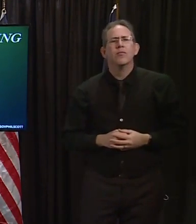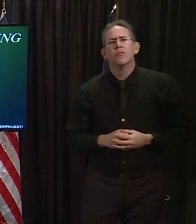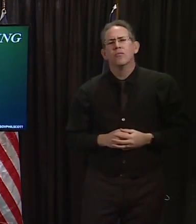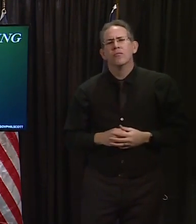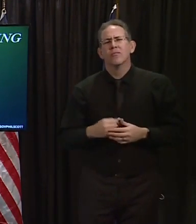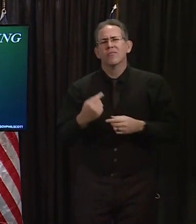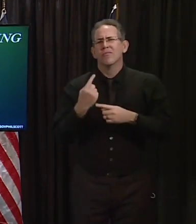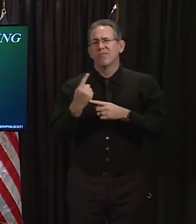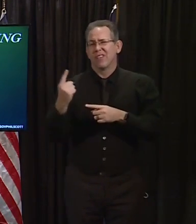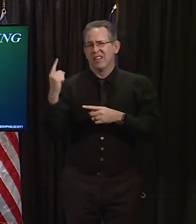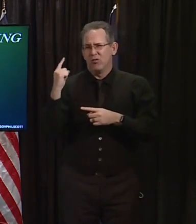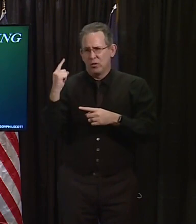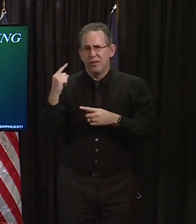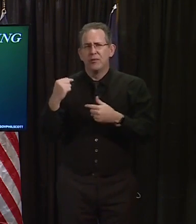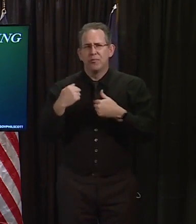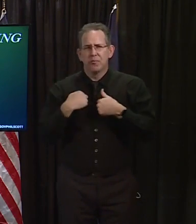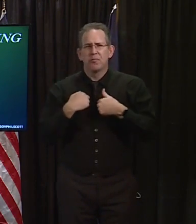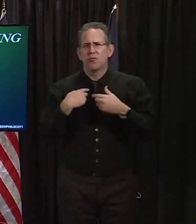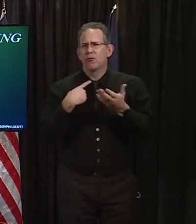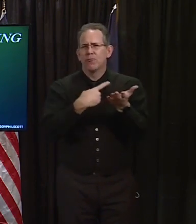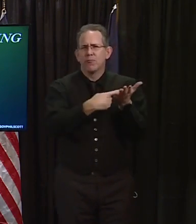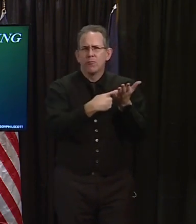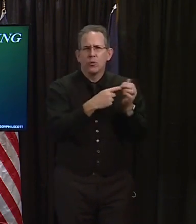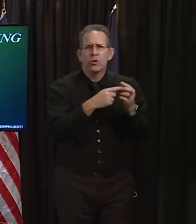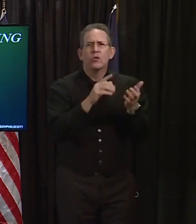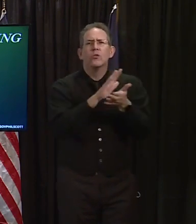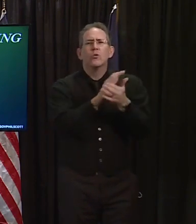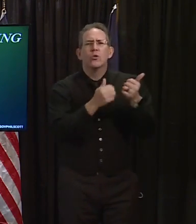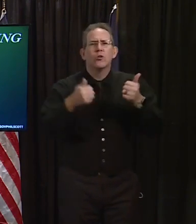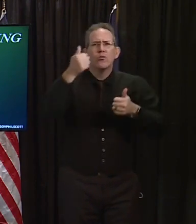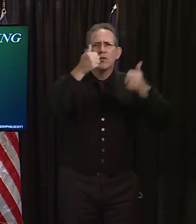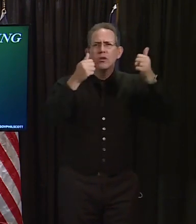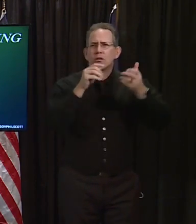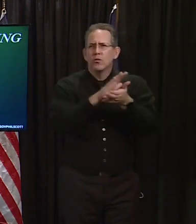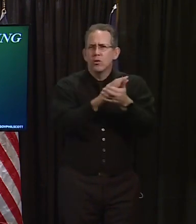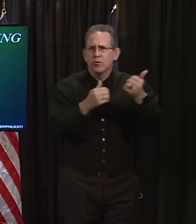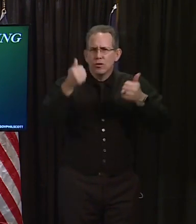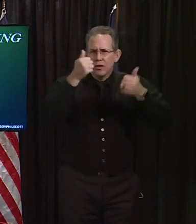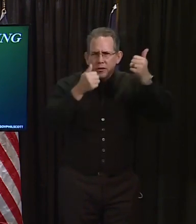call with Superintendents on thursday and on friday, I previewed our decision